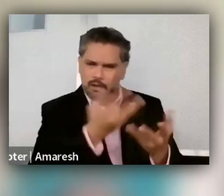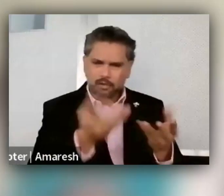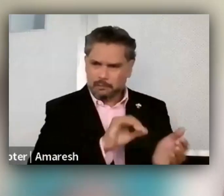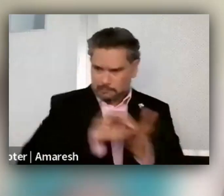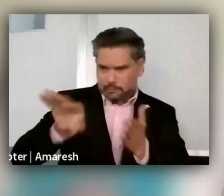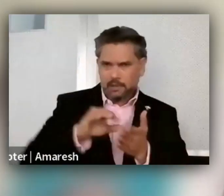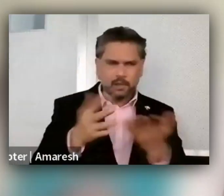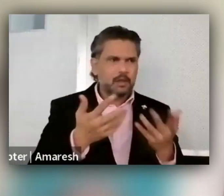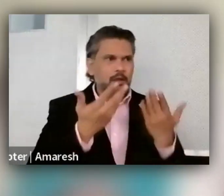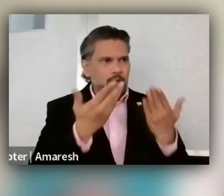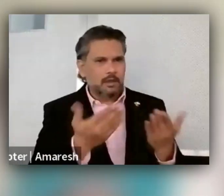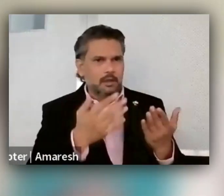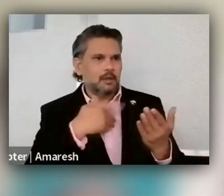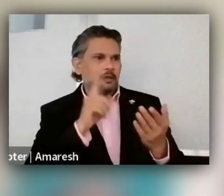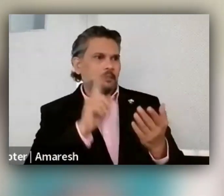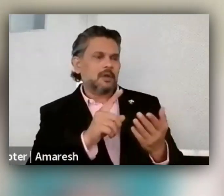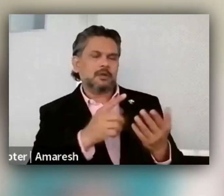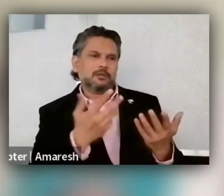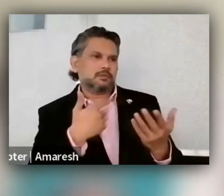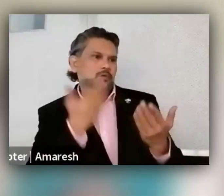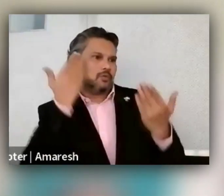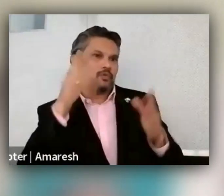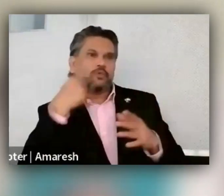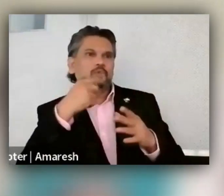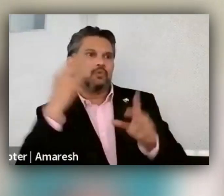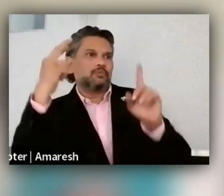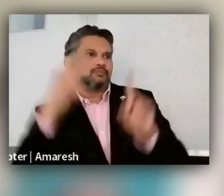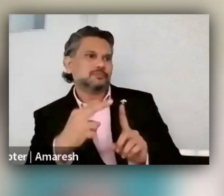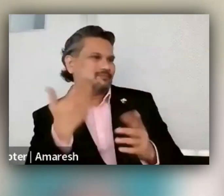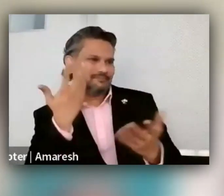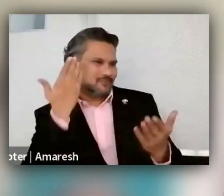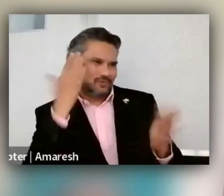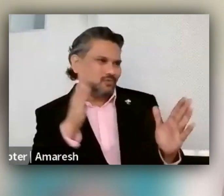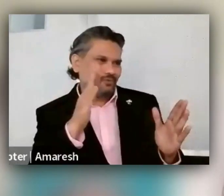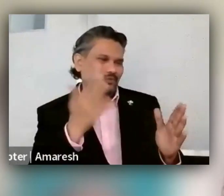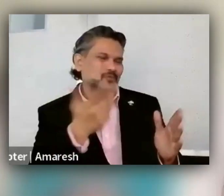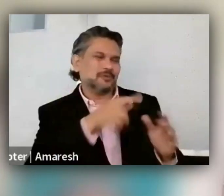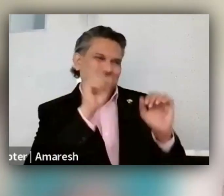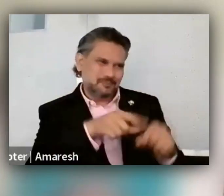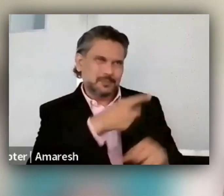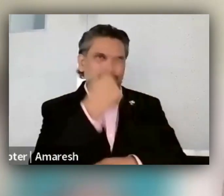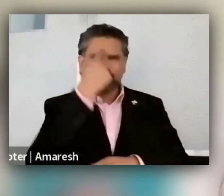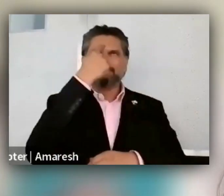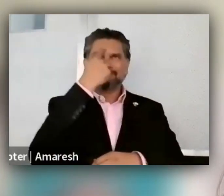the idea that we don't know who's going to be looking at a document. It should be made accessible for everyone.